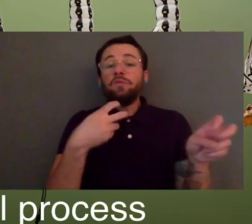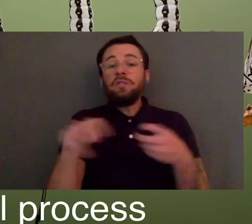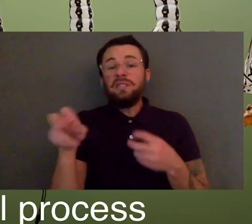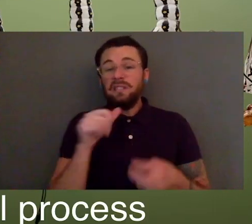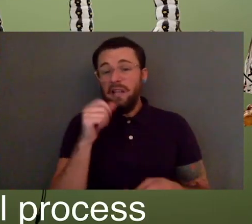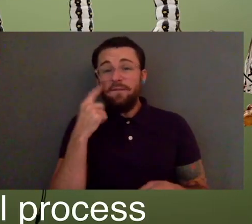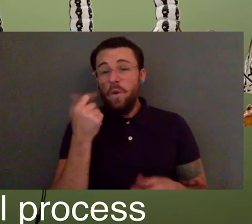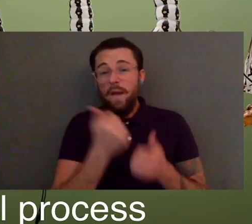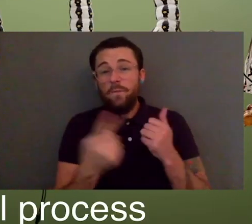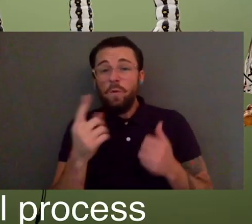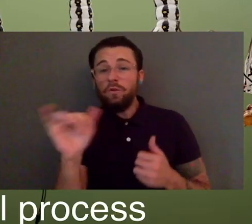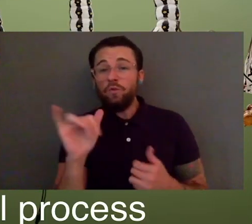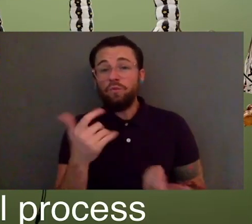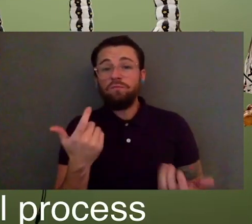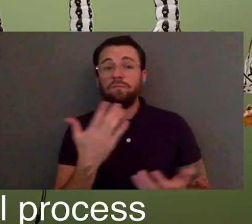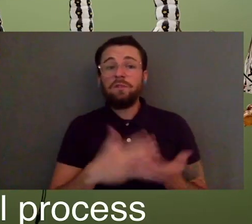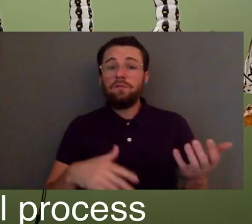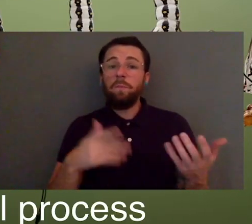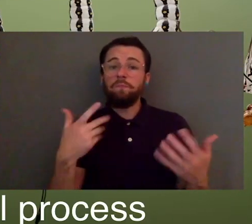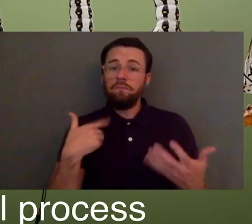I can't reiterate this strongly enough.